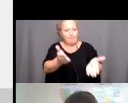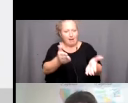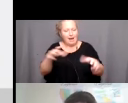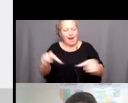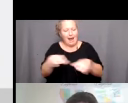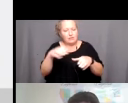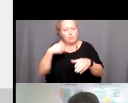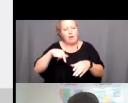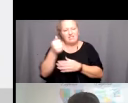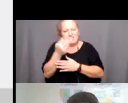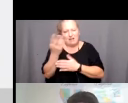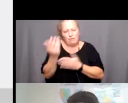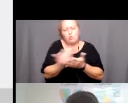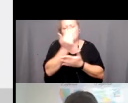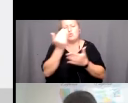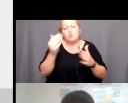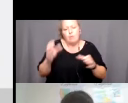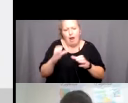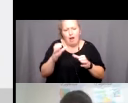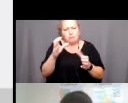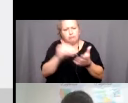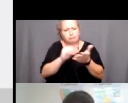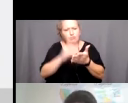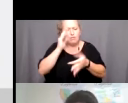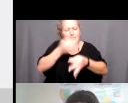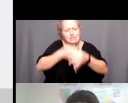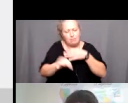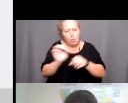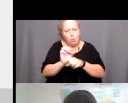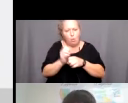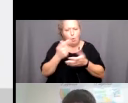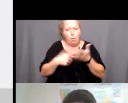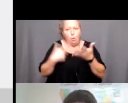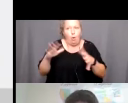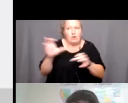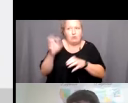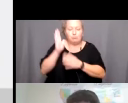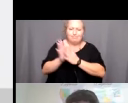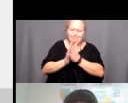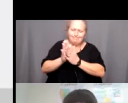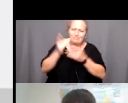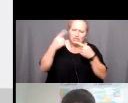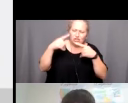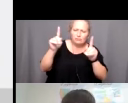So we have several new actions to supplement the work that we are already doing and striving to achieve to move even